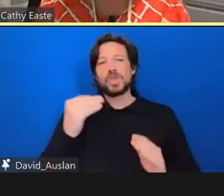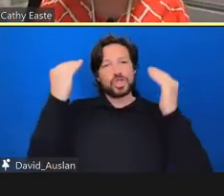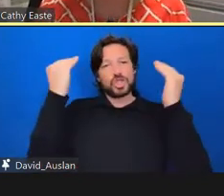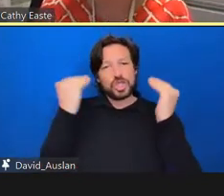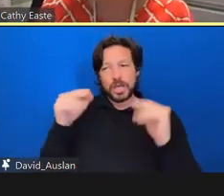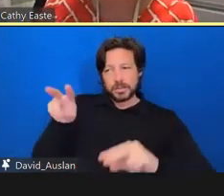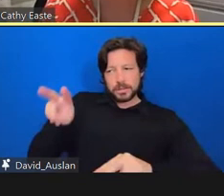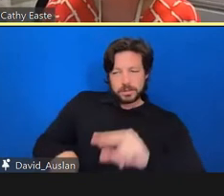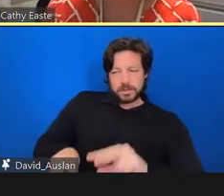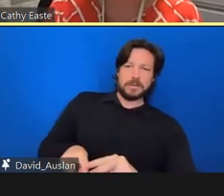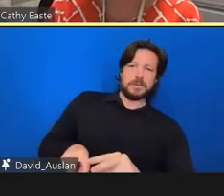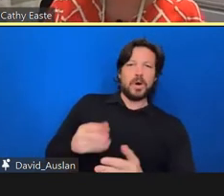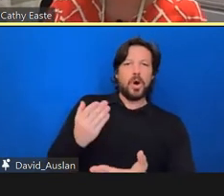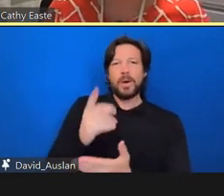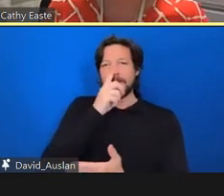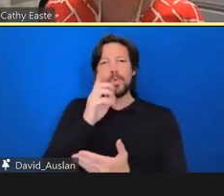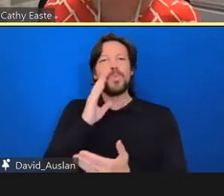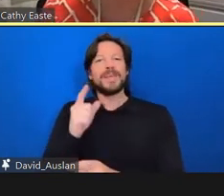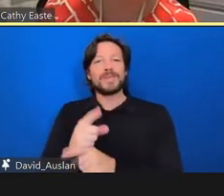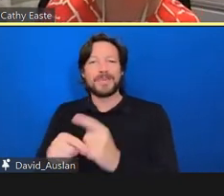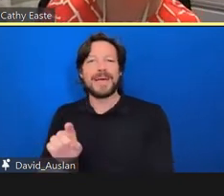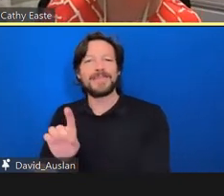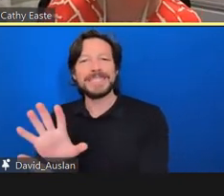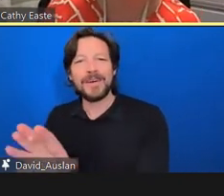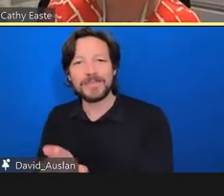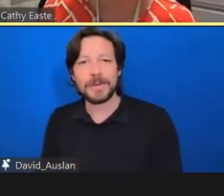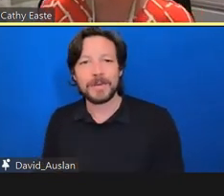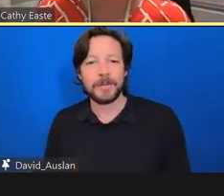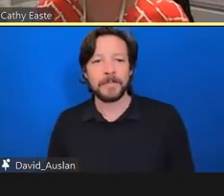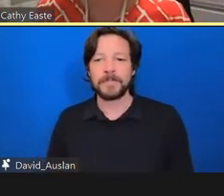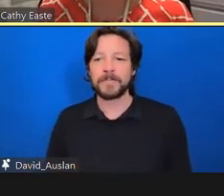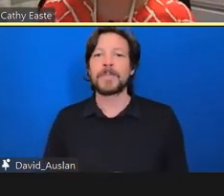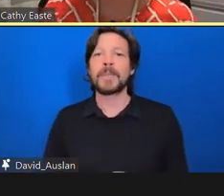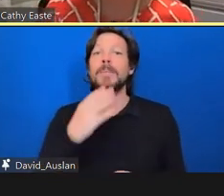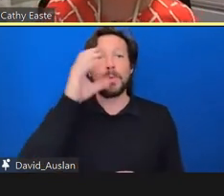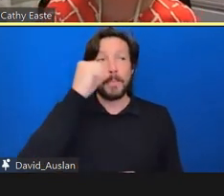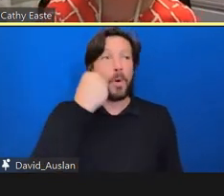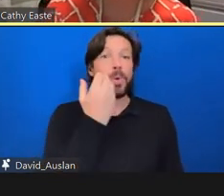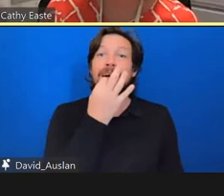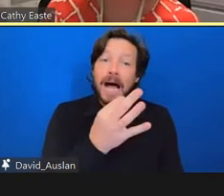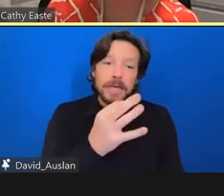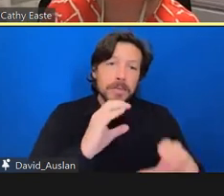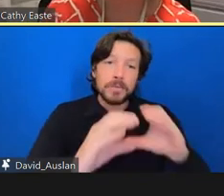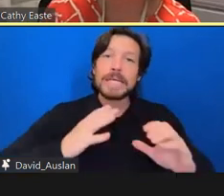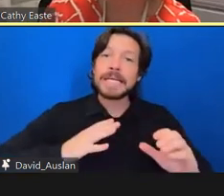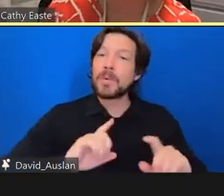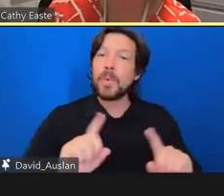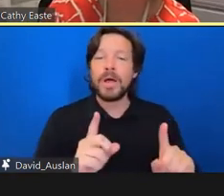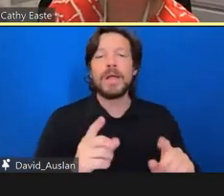to themselves. Always ask about what their communication needs are. Don't assume and